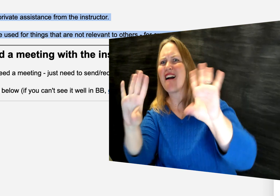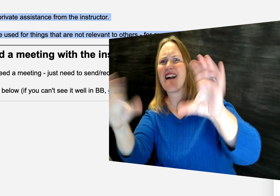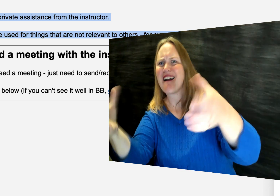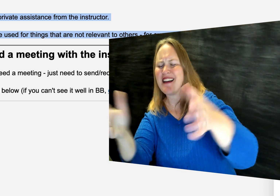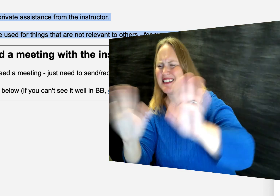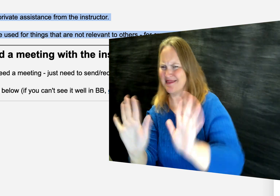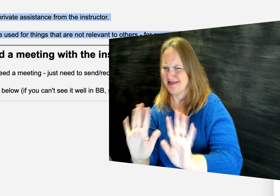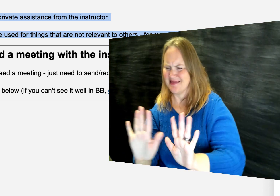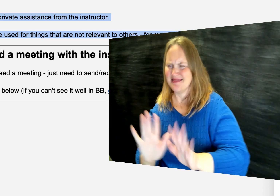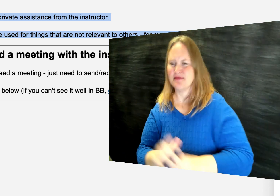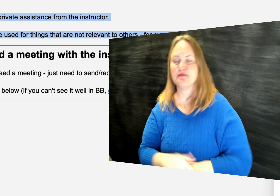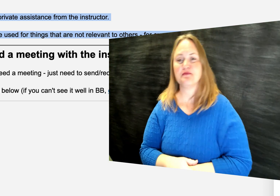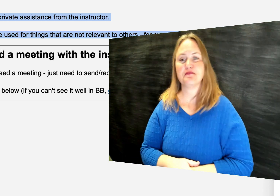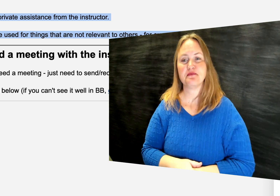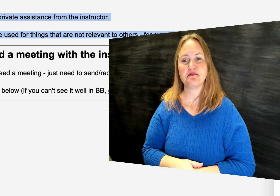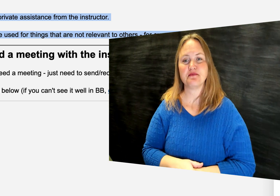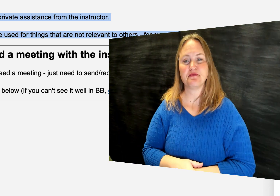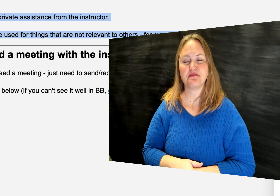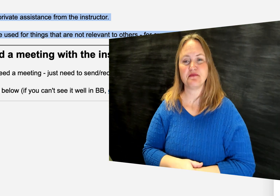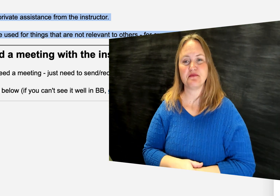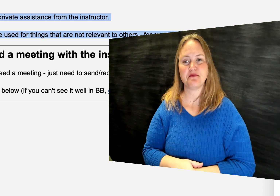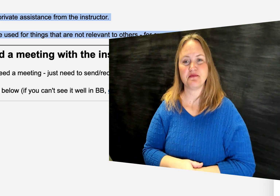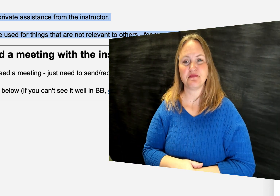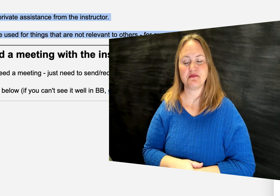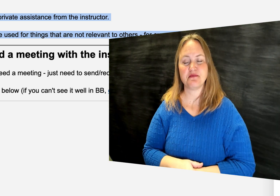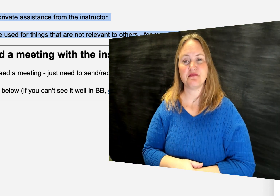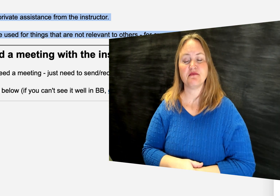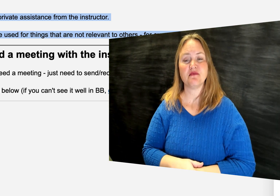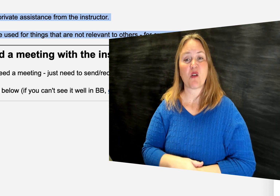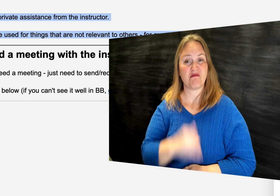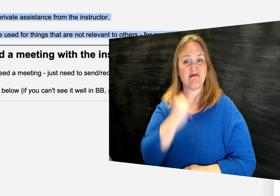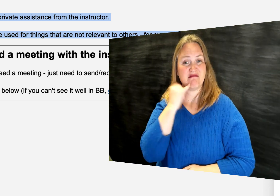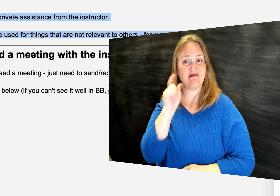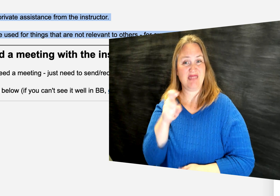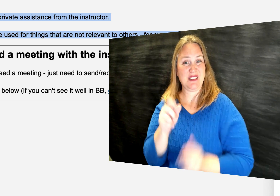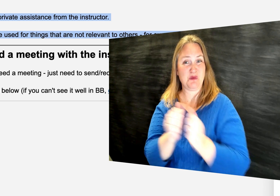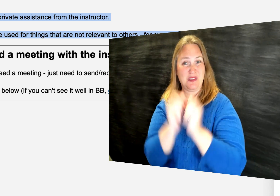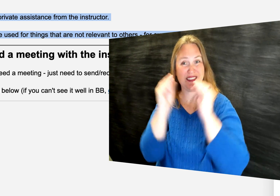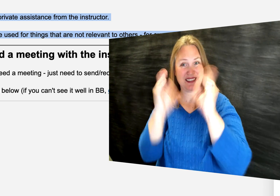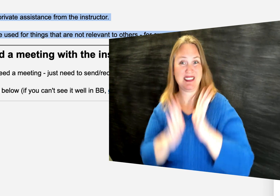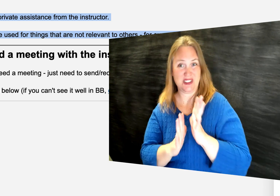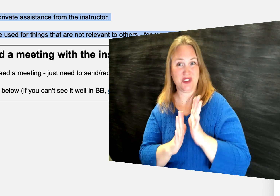or another matter that's not really something for public, in the Campuswire area,